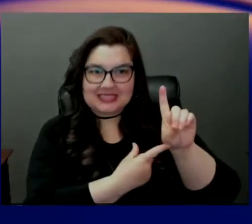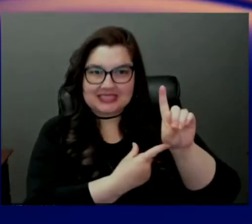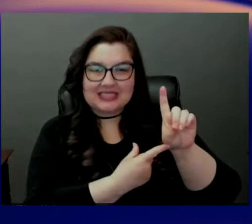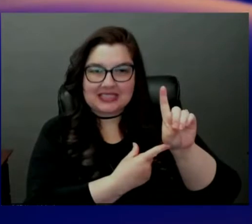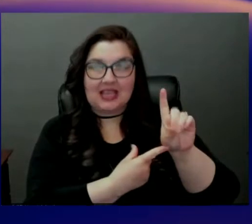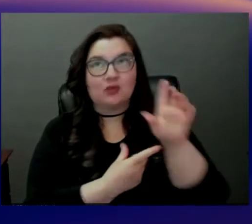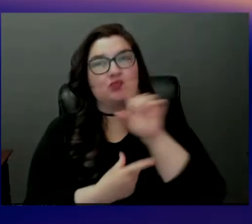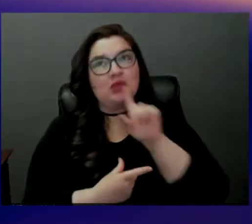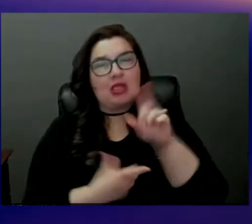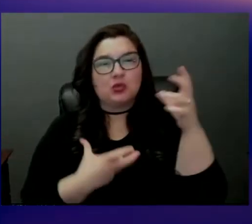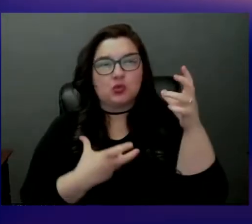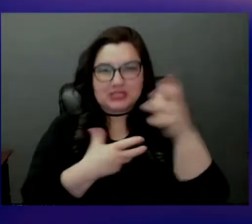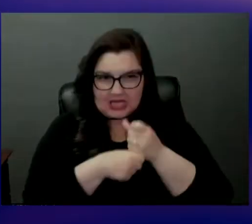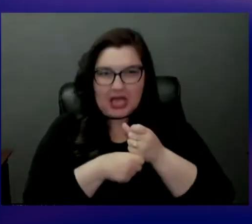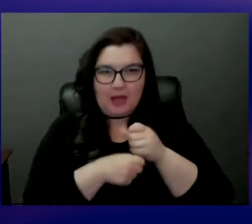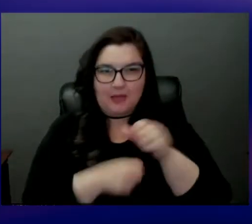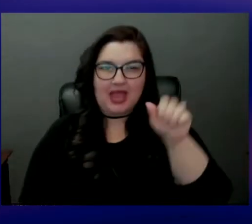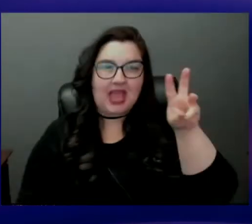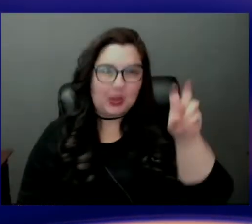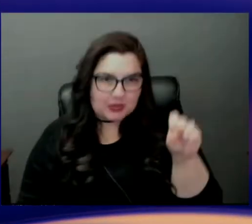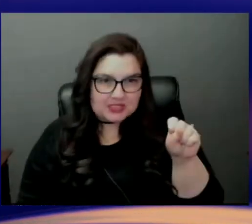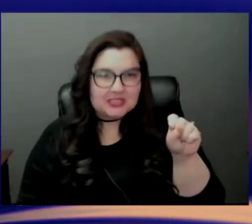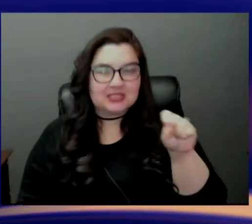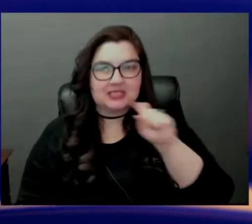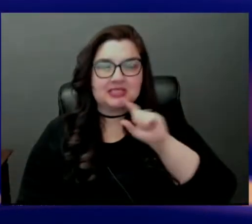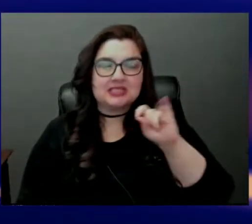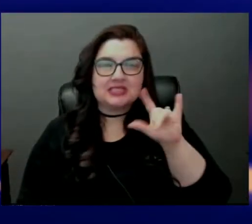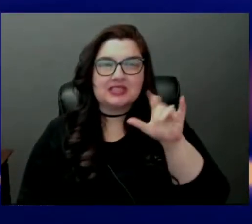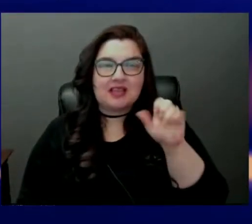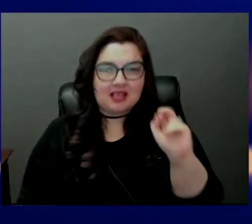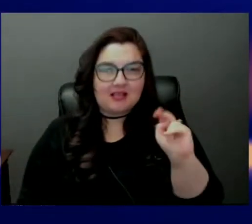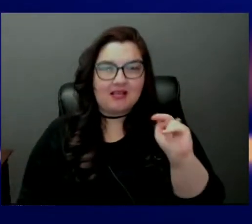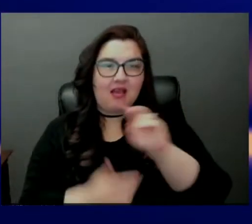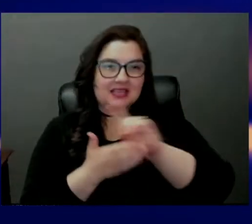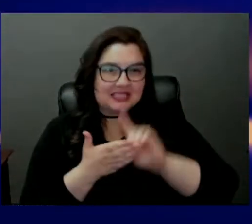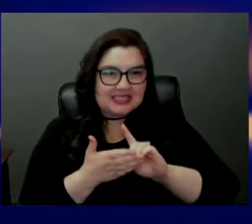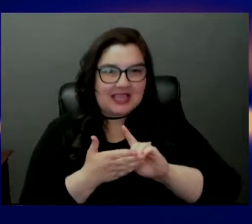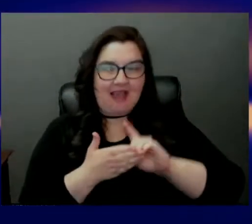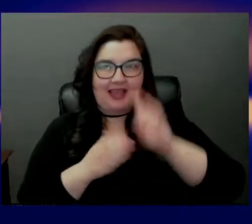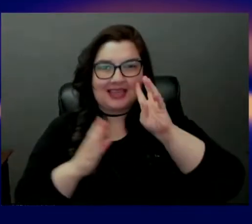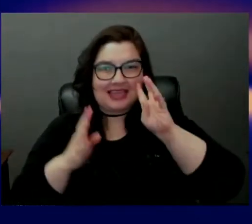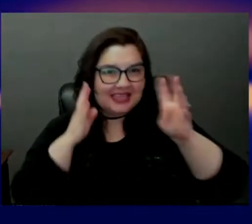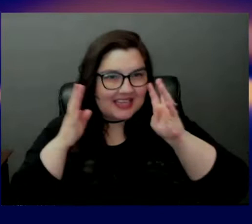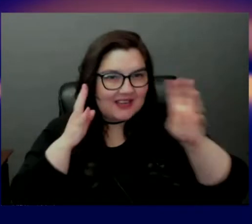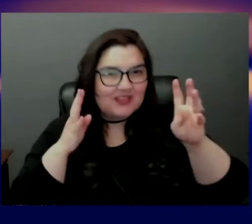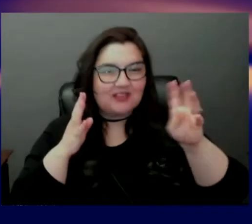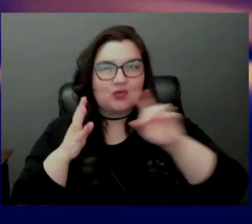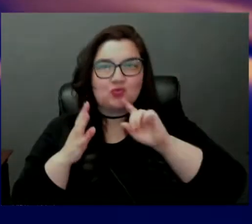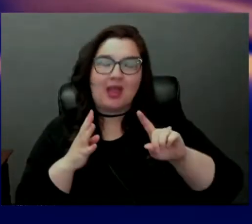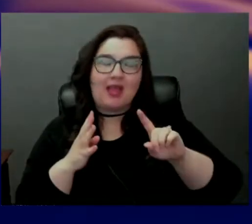it's AWSs design Silicon as well as in the flash translation later or the FTL as normally we call it